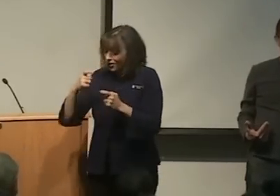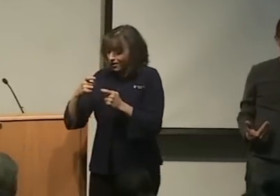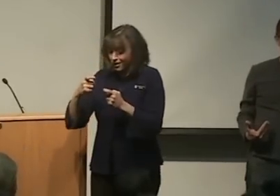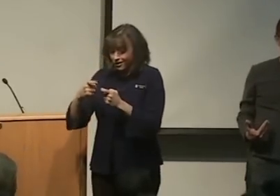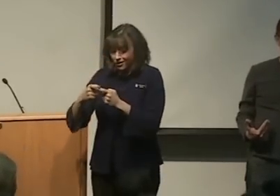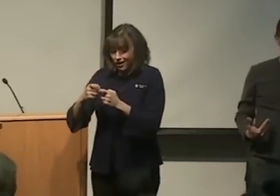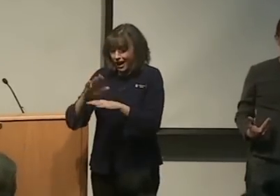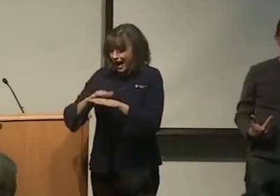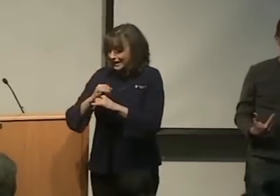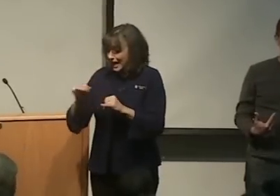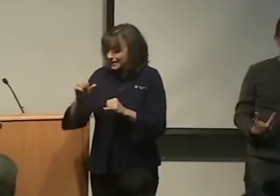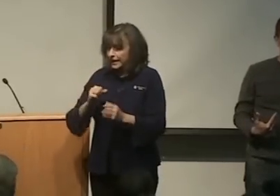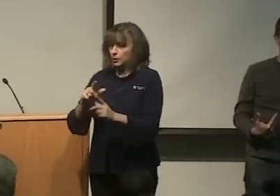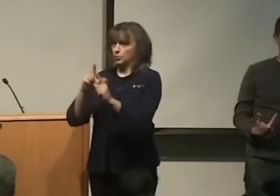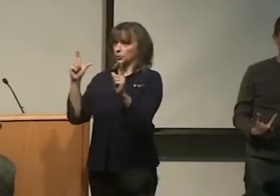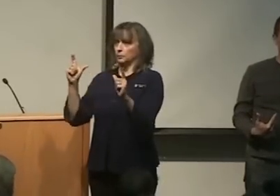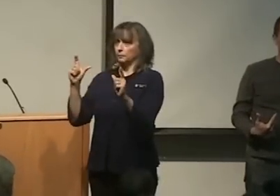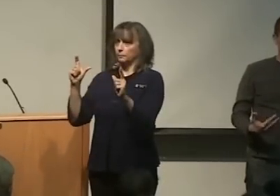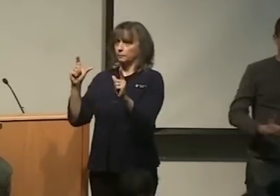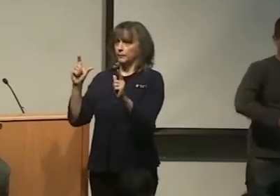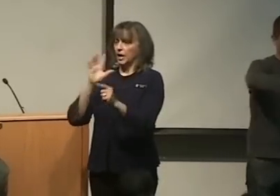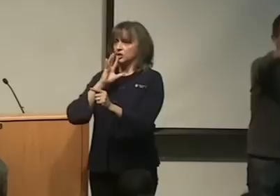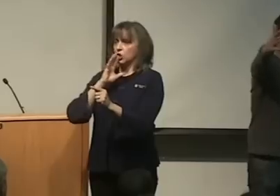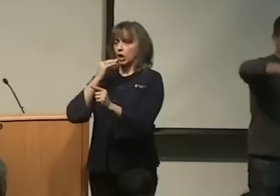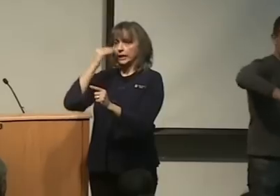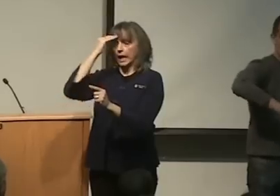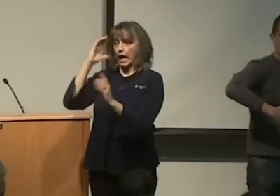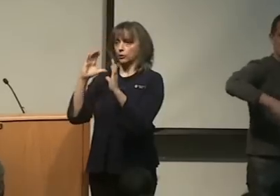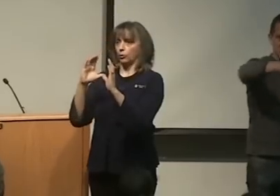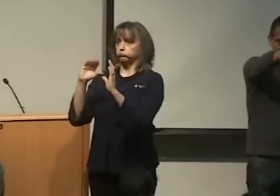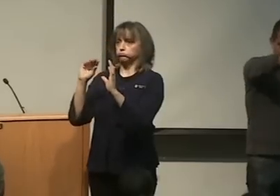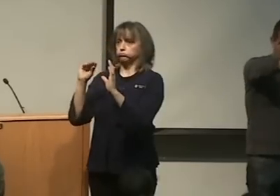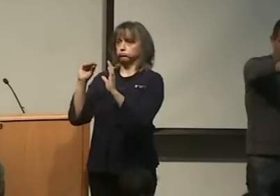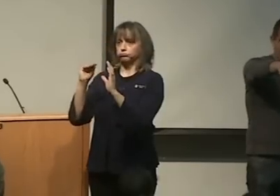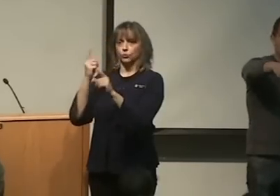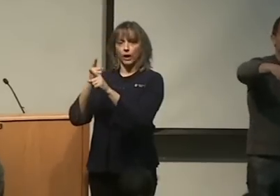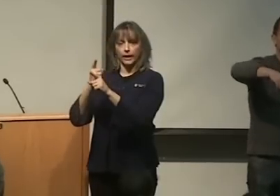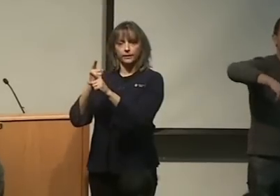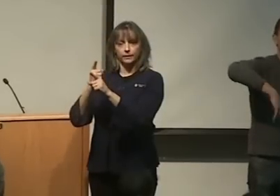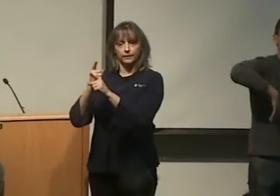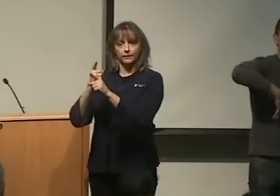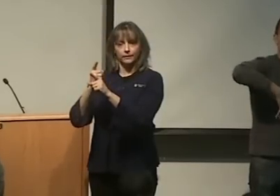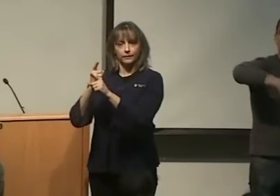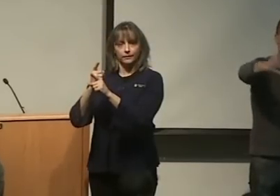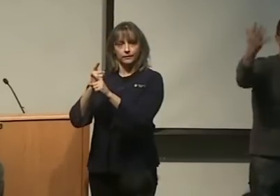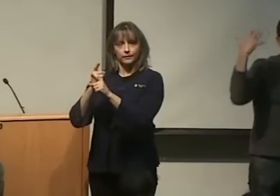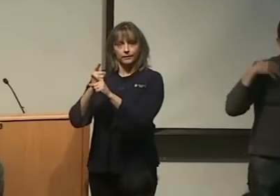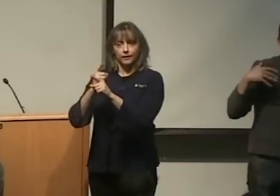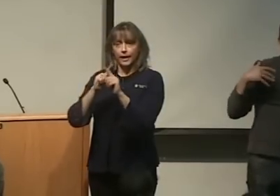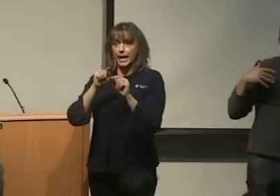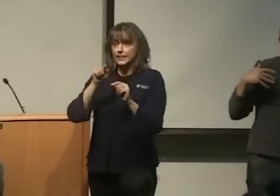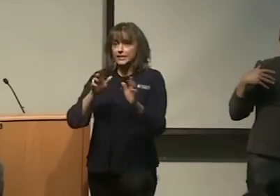They can get this in a room like this sitting in the back. You can go to Yale that way.